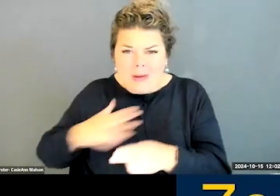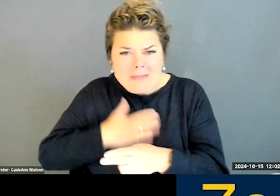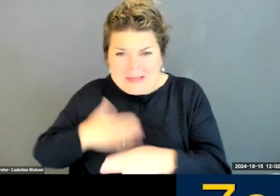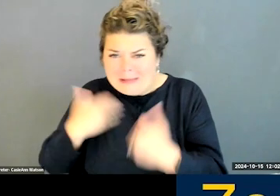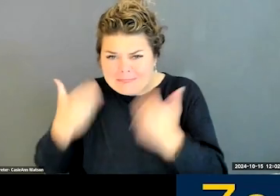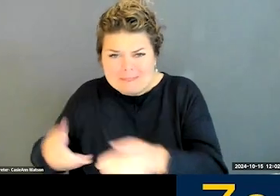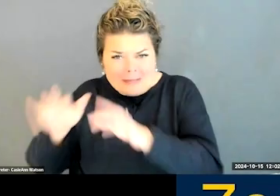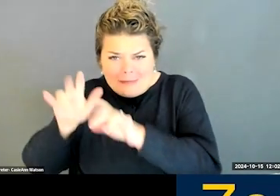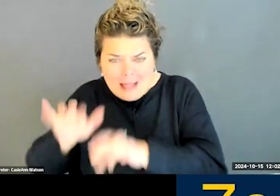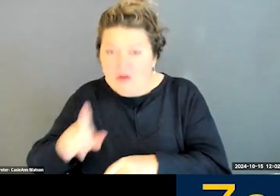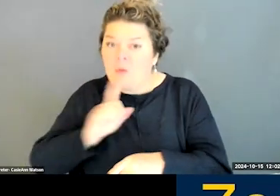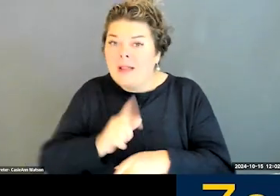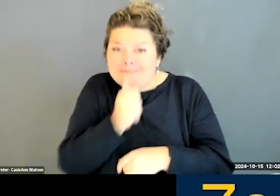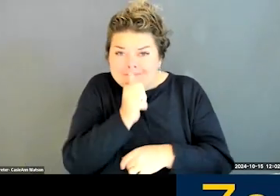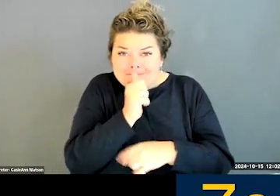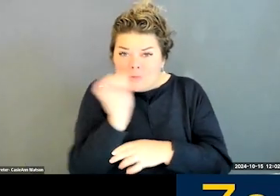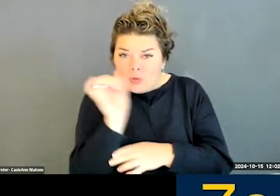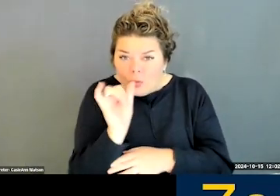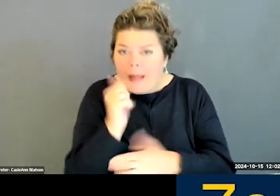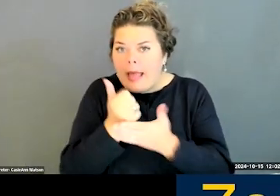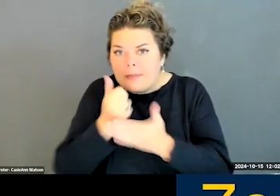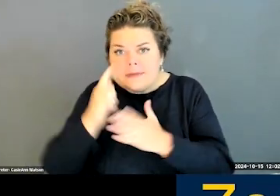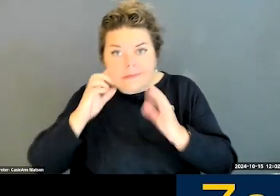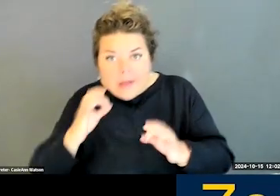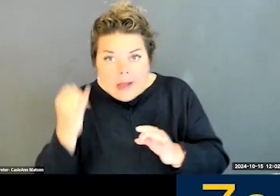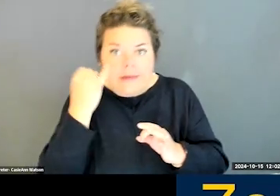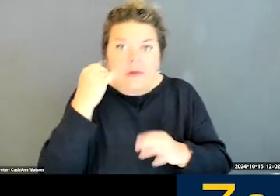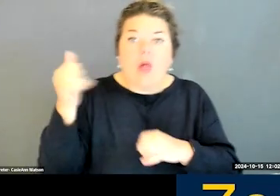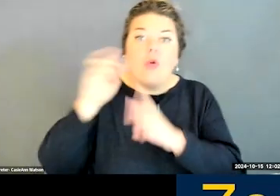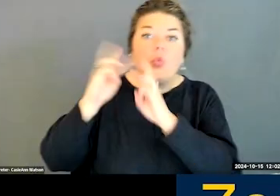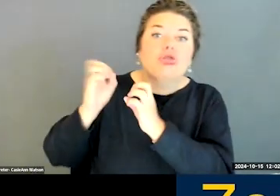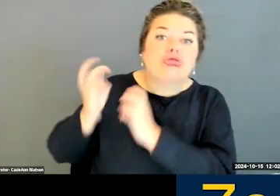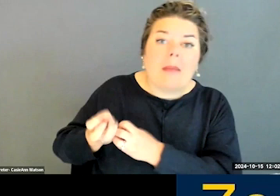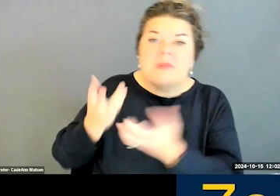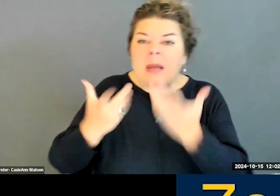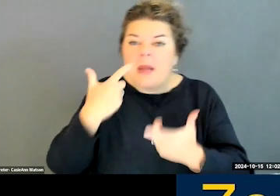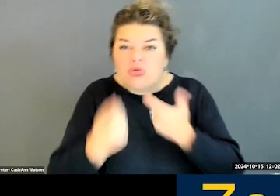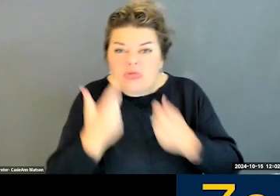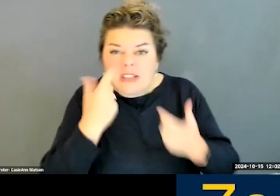so that helps us determine what other workshops that you may be interested in to help us meet your learning goals.